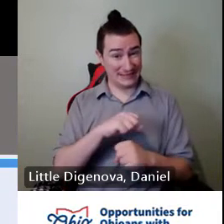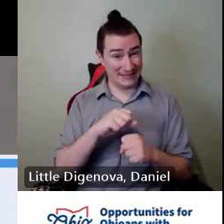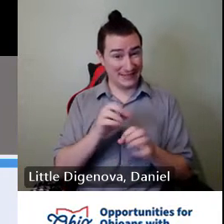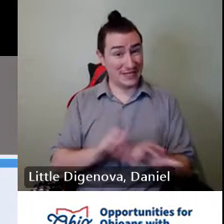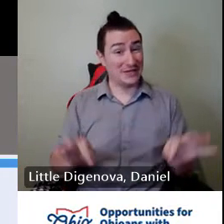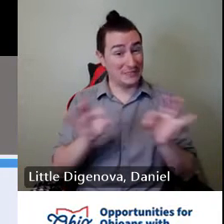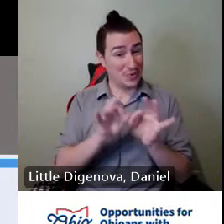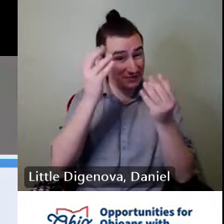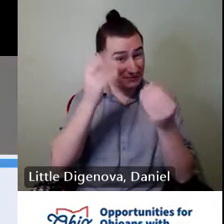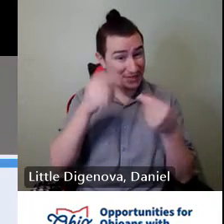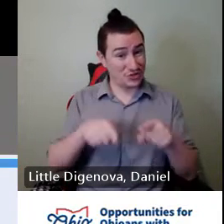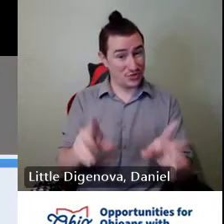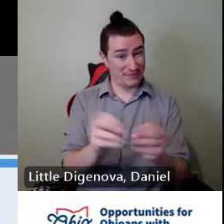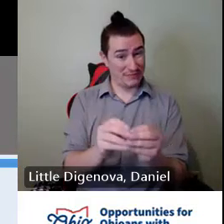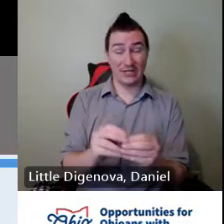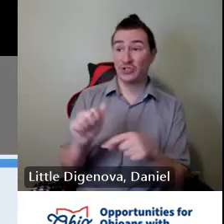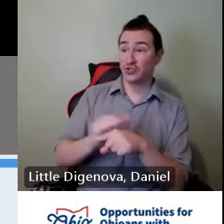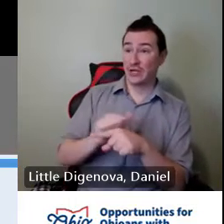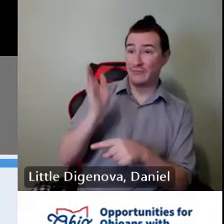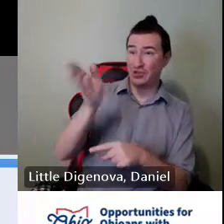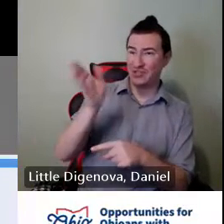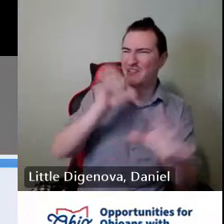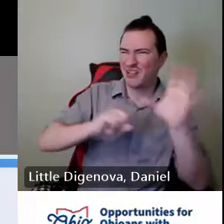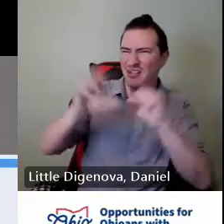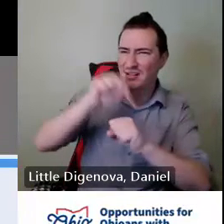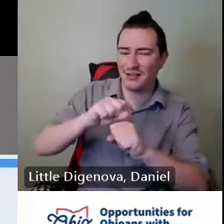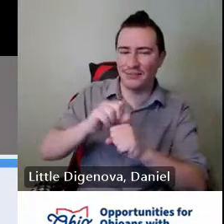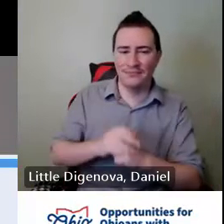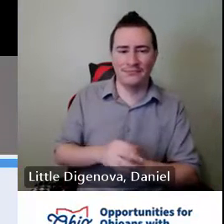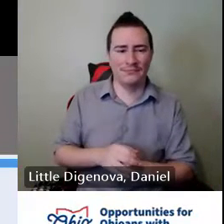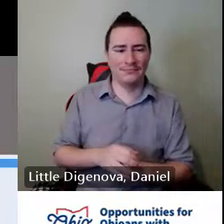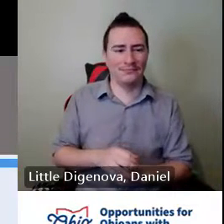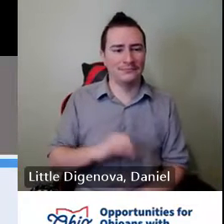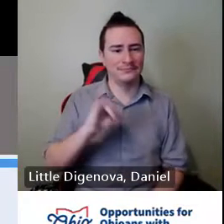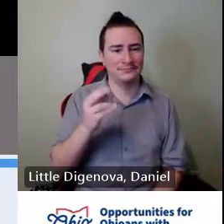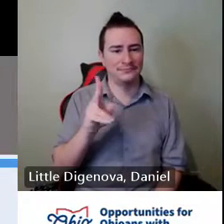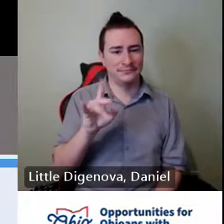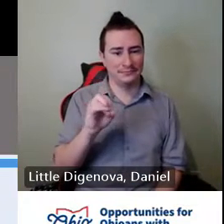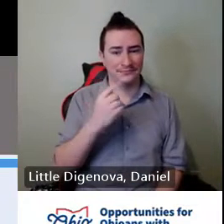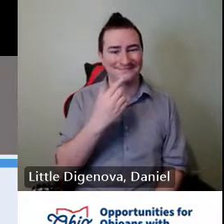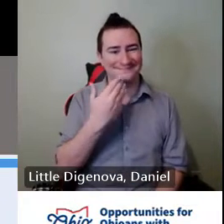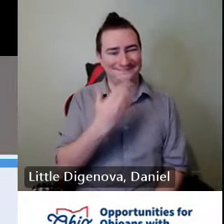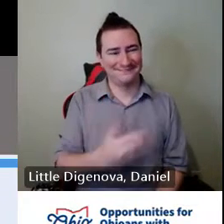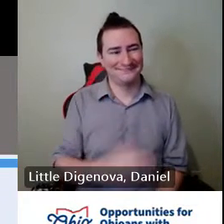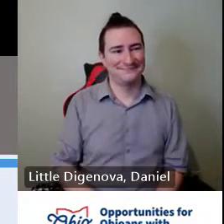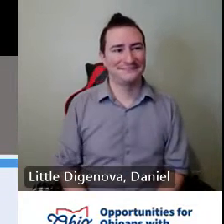presentations. Julie: Thanks, Julia. Shelly, do employees with invisible disabilities always